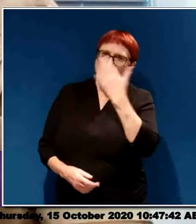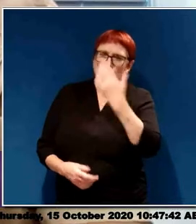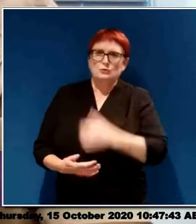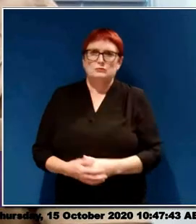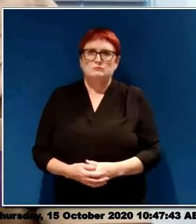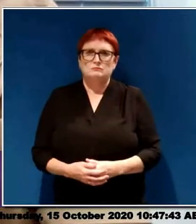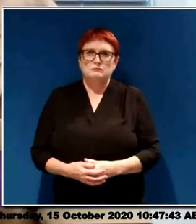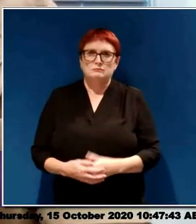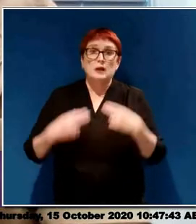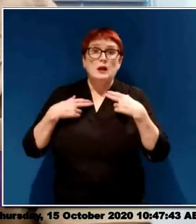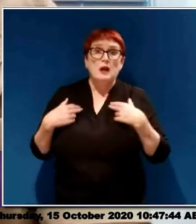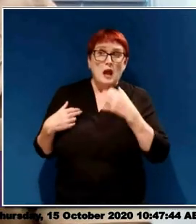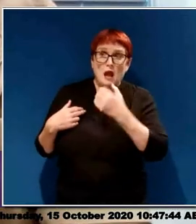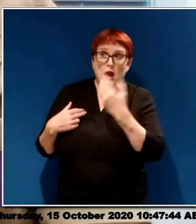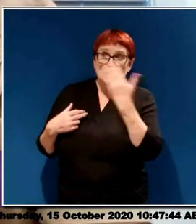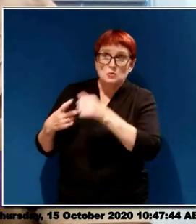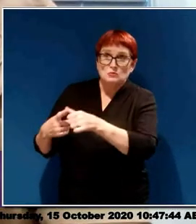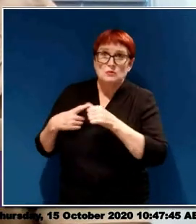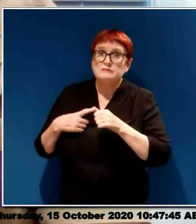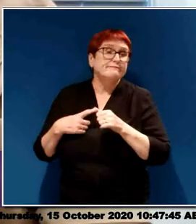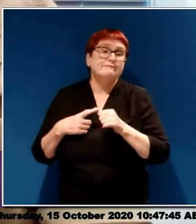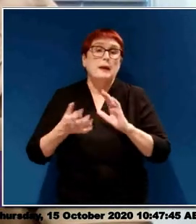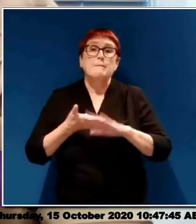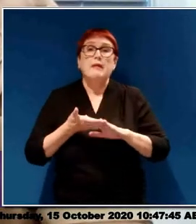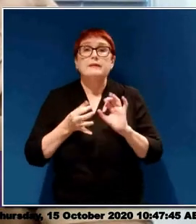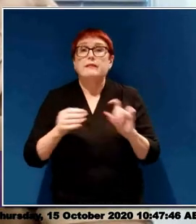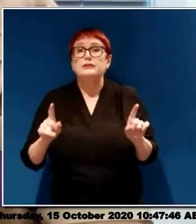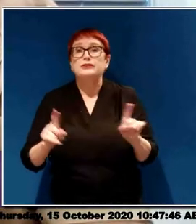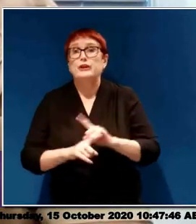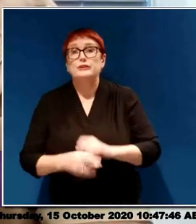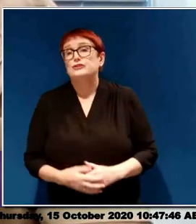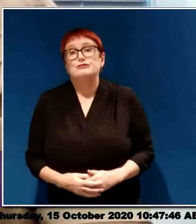Nothing was ever done. There was nothing ever done with Jack.